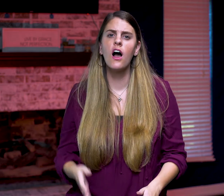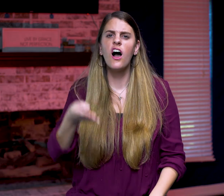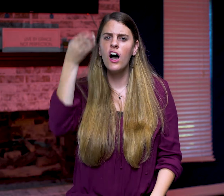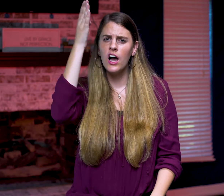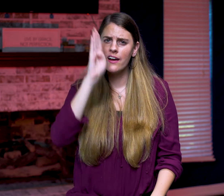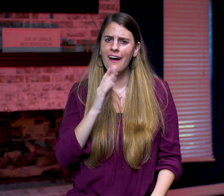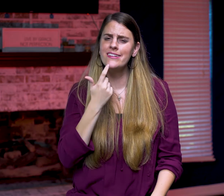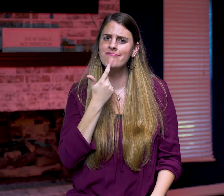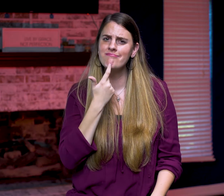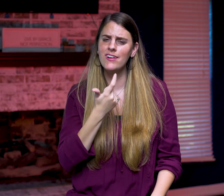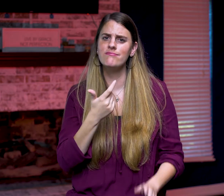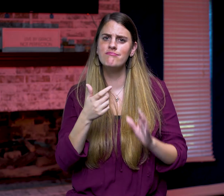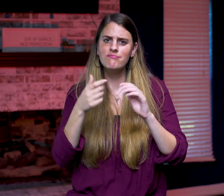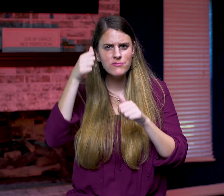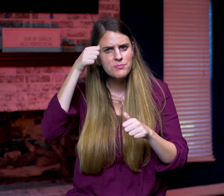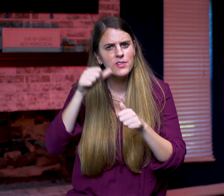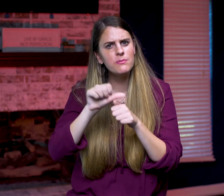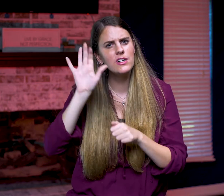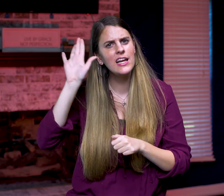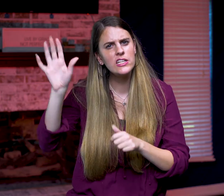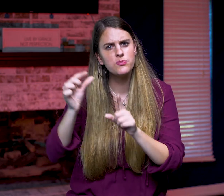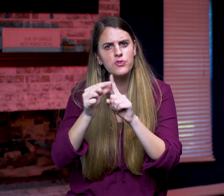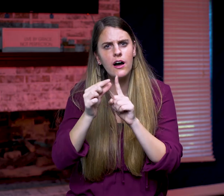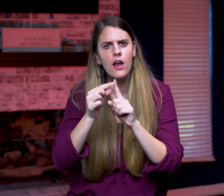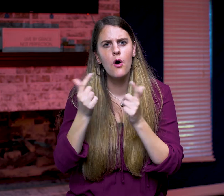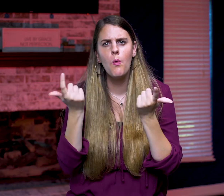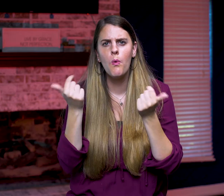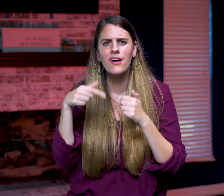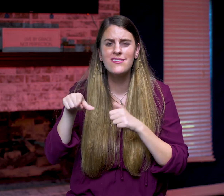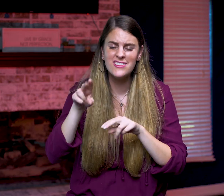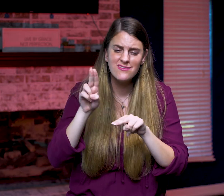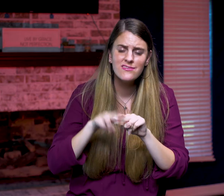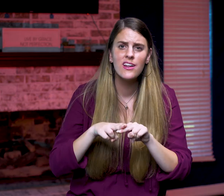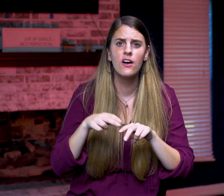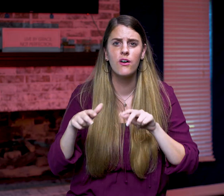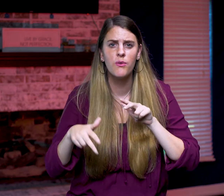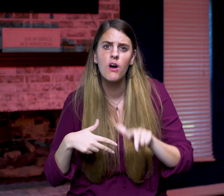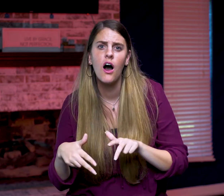God says to remember His Word when they sit, walk,